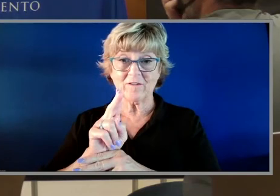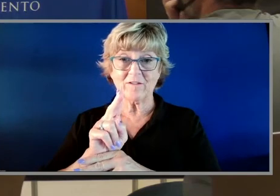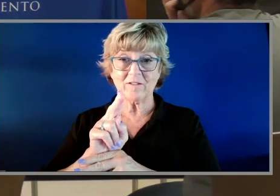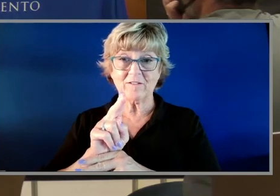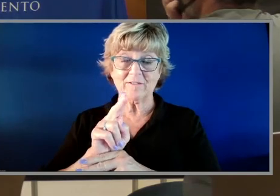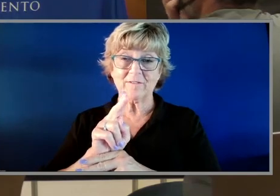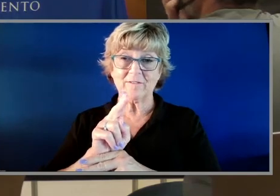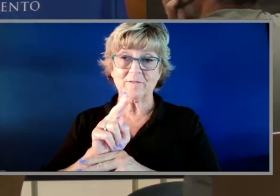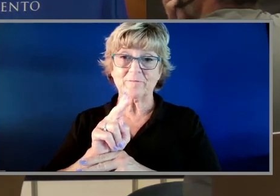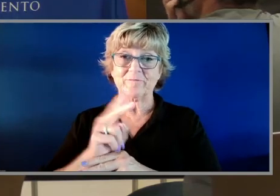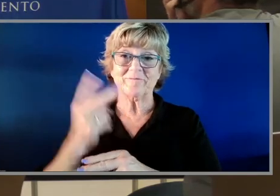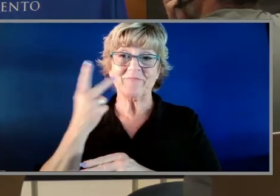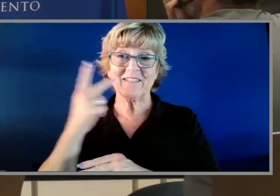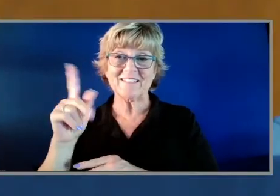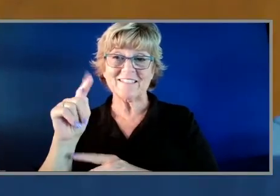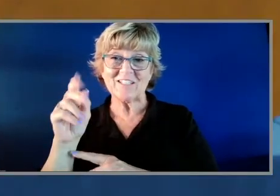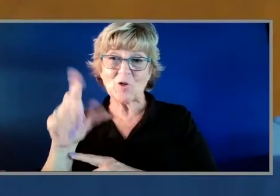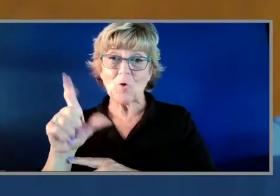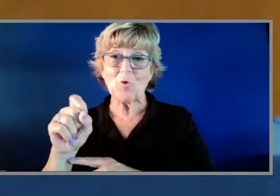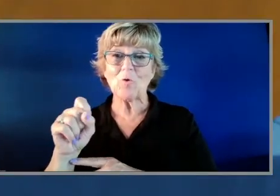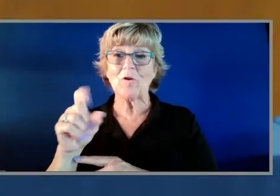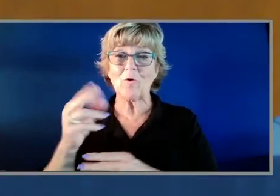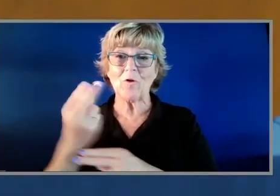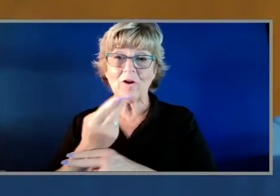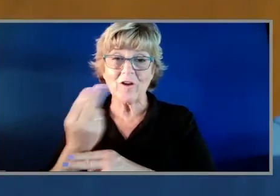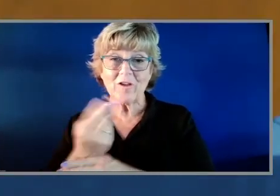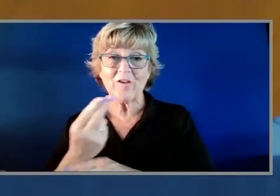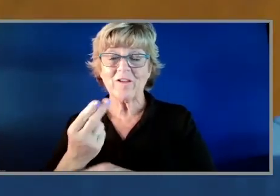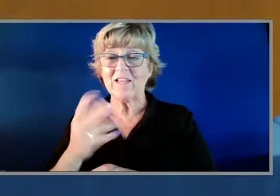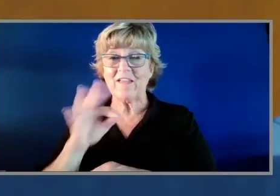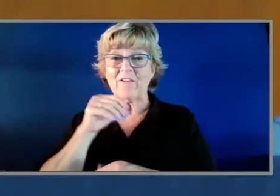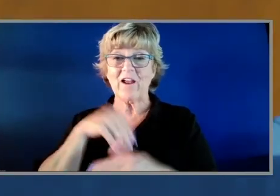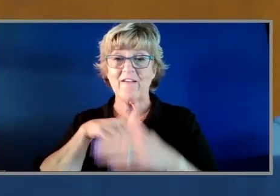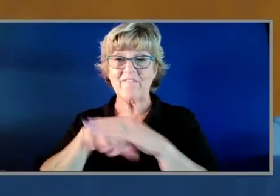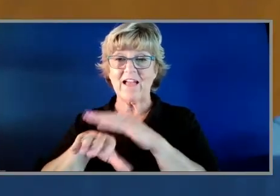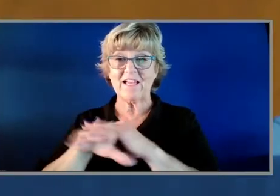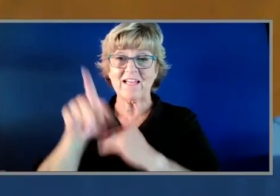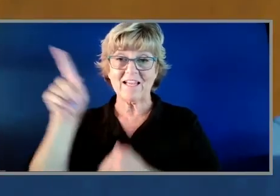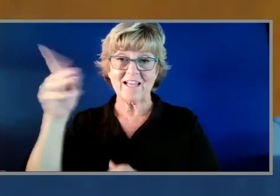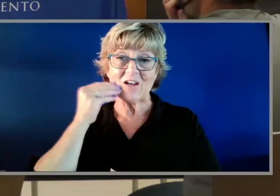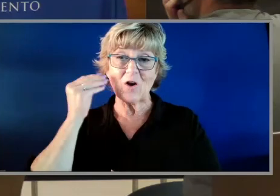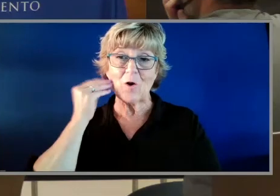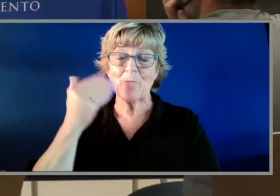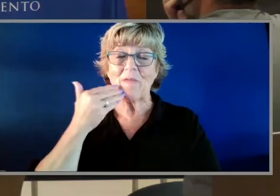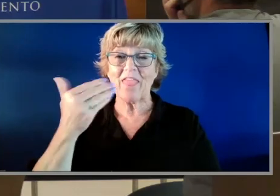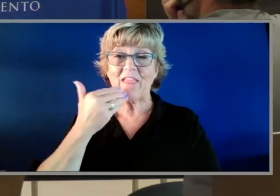Studio: This evening, but going forward, but people can use computers anymore we're going to cover that, but you can you